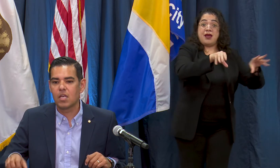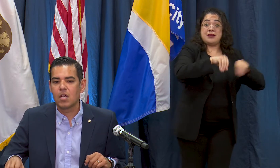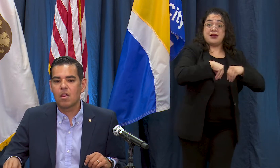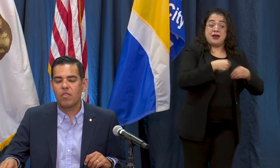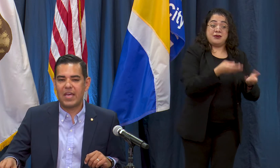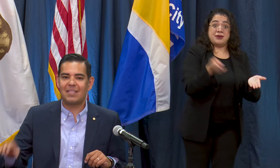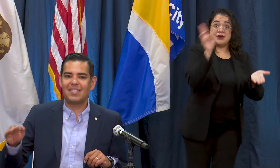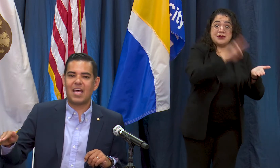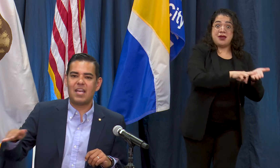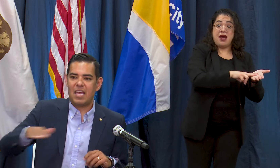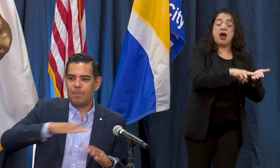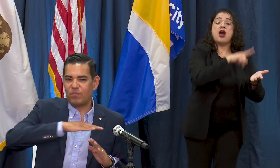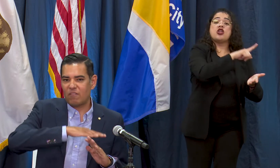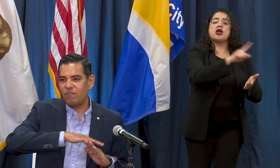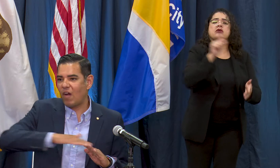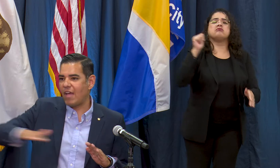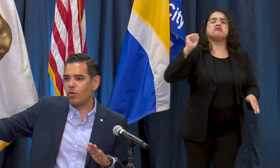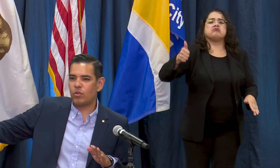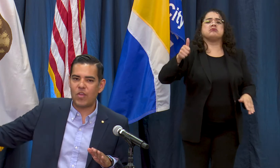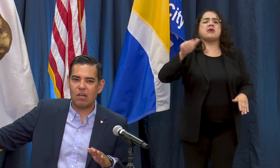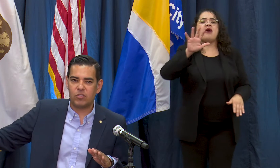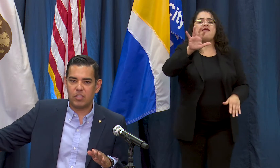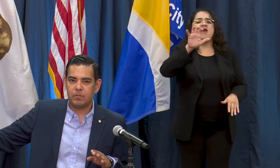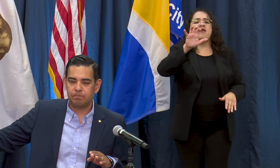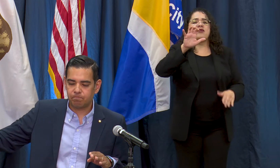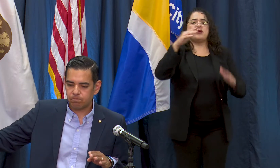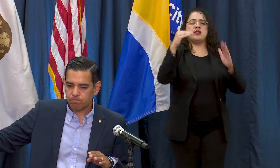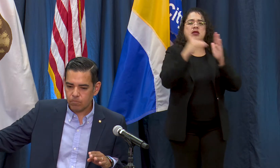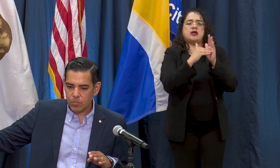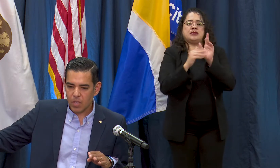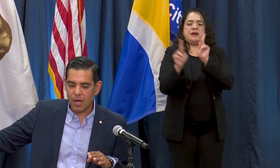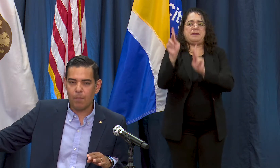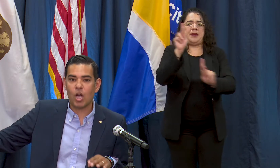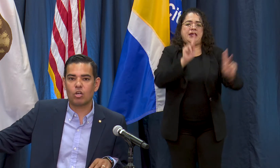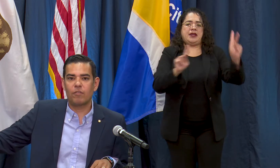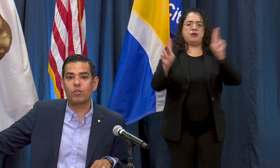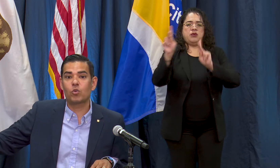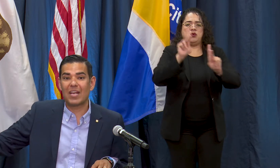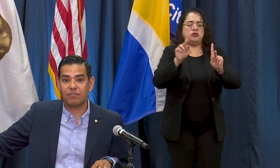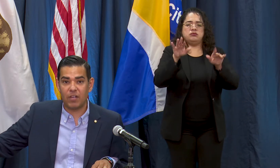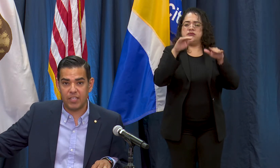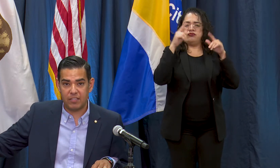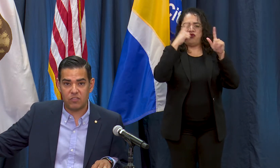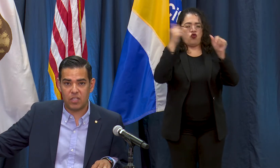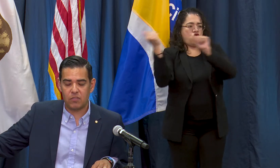they set a 500,000 marker for direct funding to cities